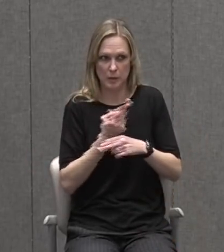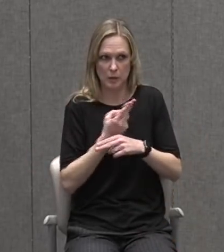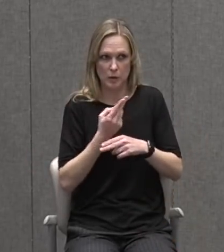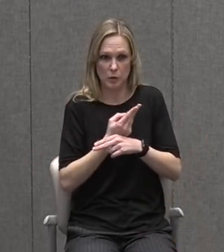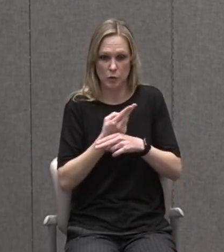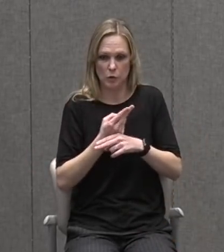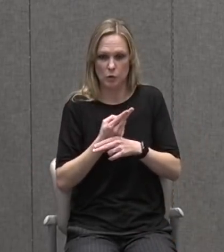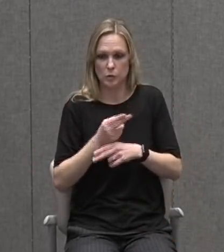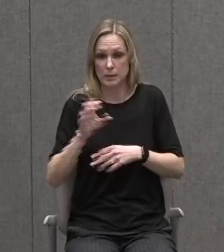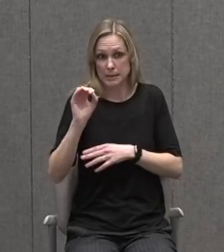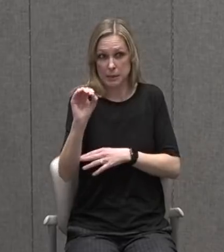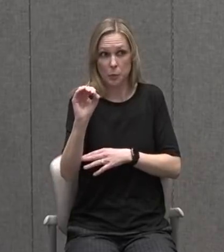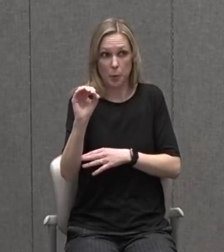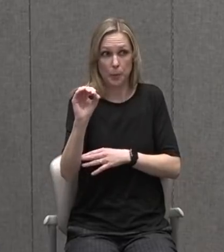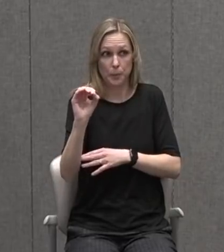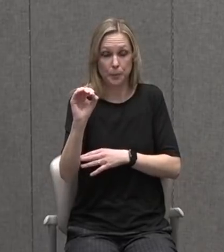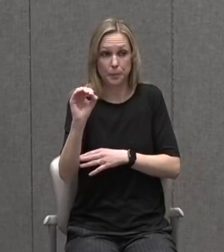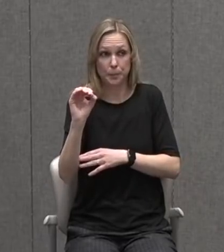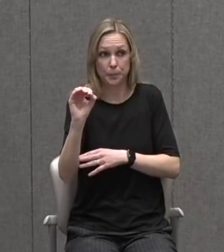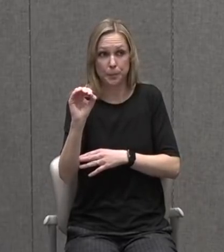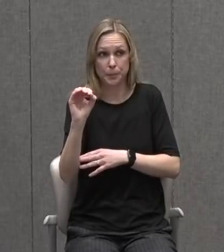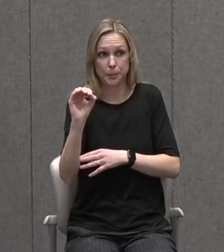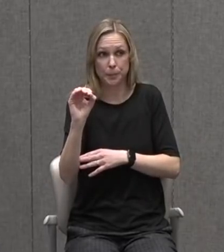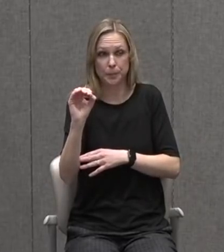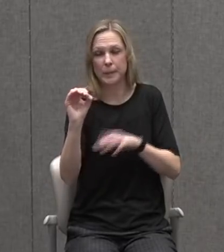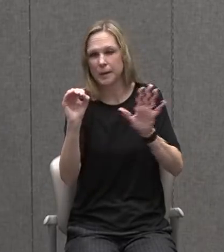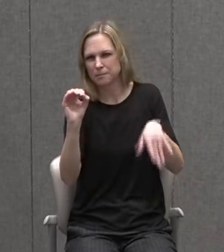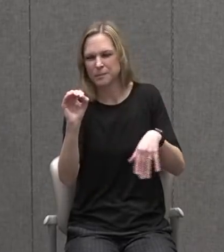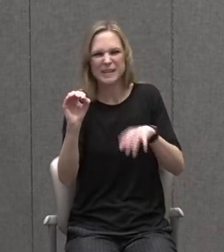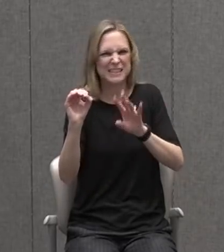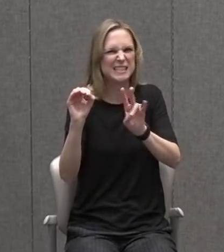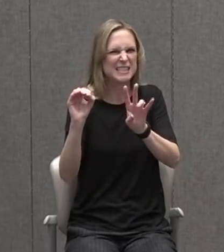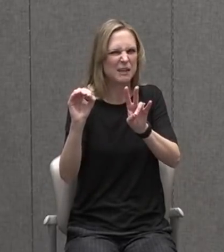If I used, I'm gonna use seven because I know seven is odd.